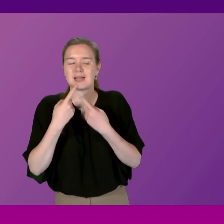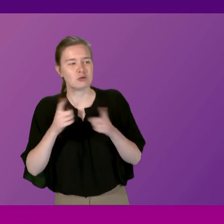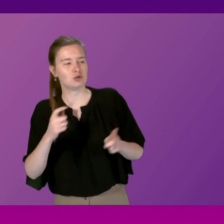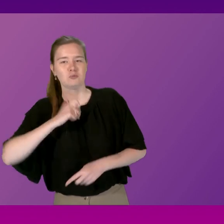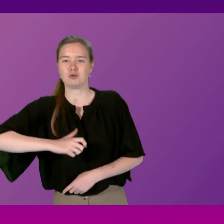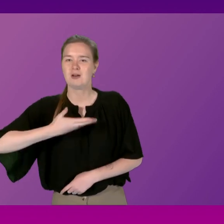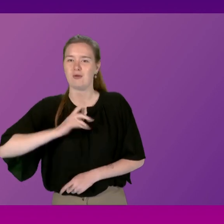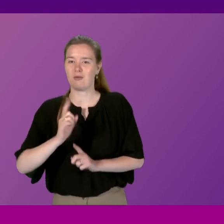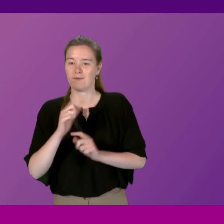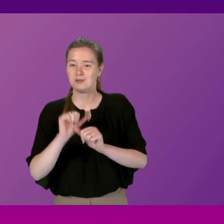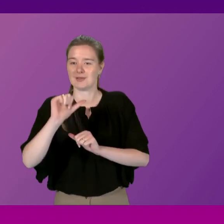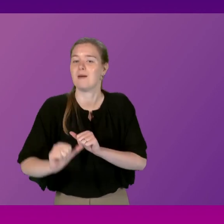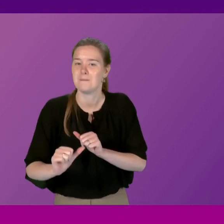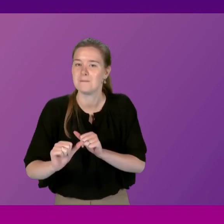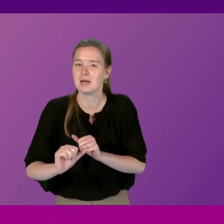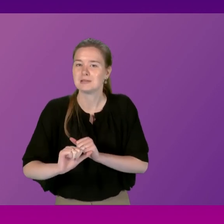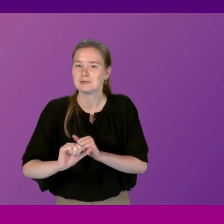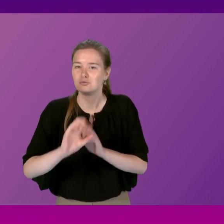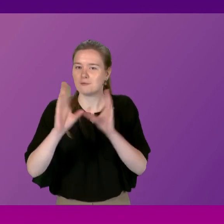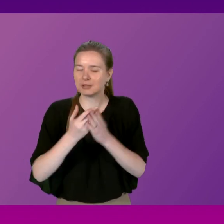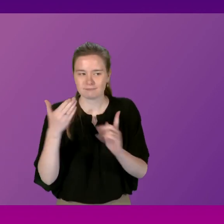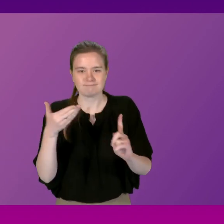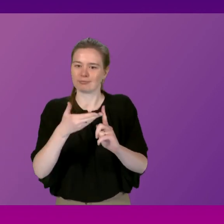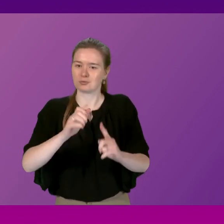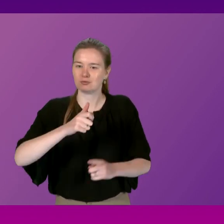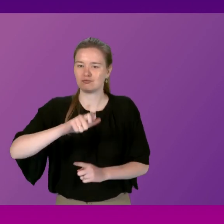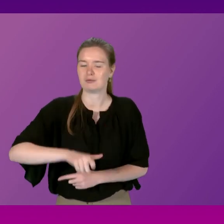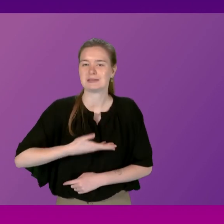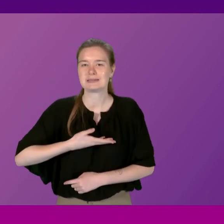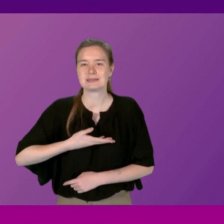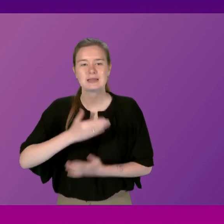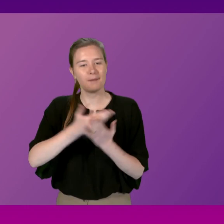universal realisation of those rights, our bill will not be the end of our journey.